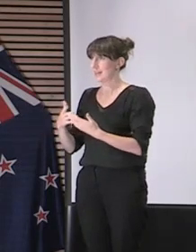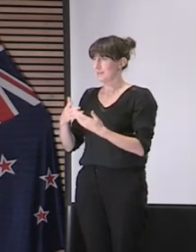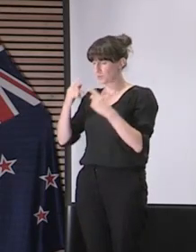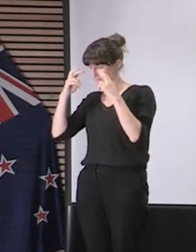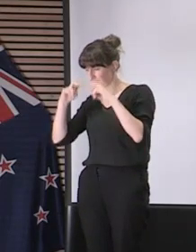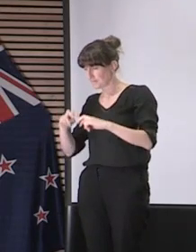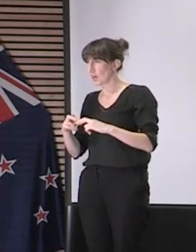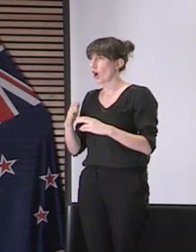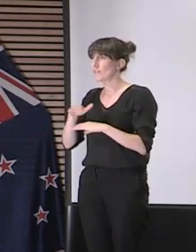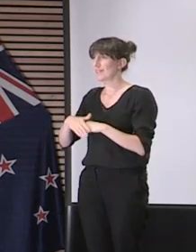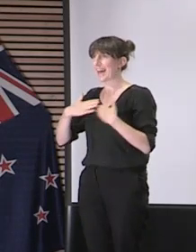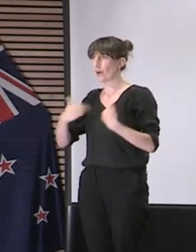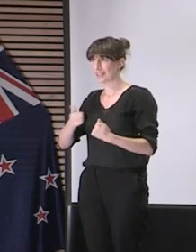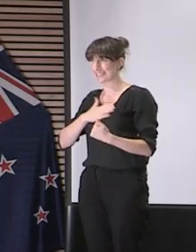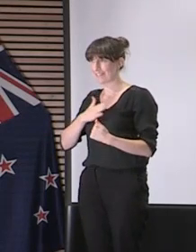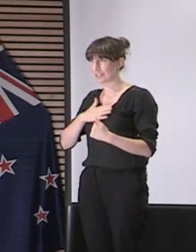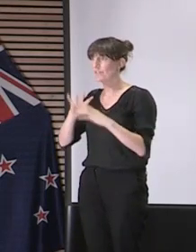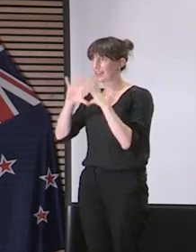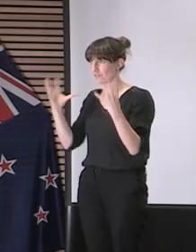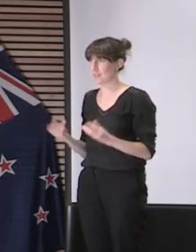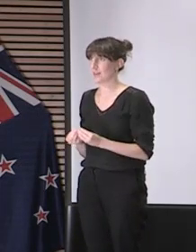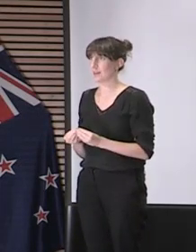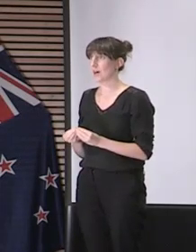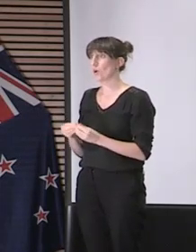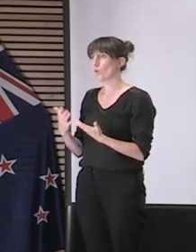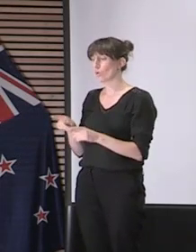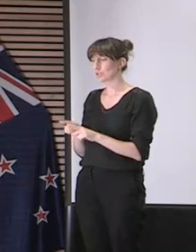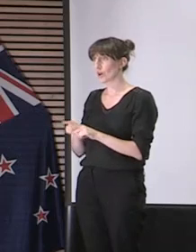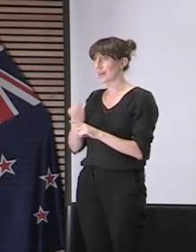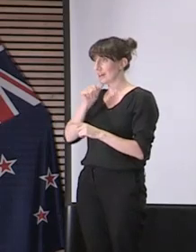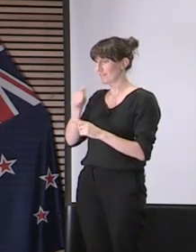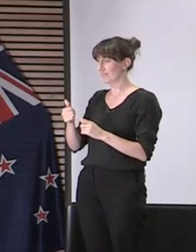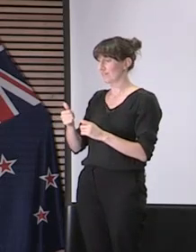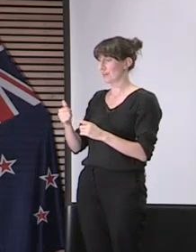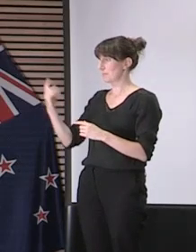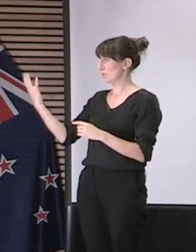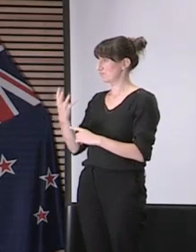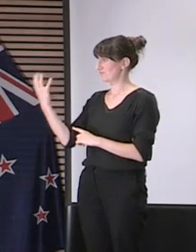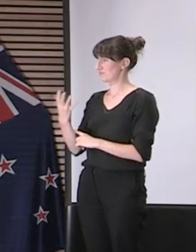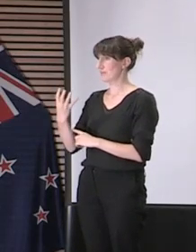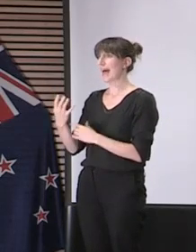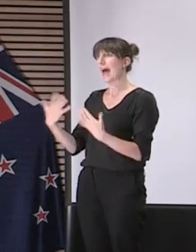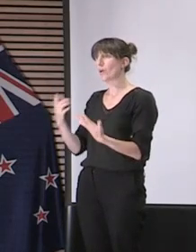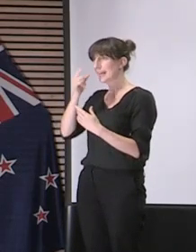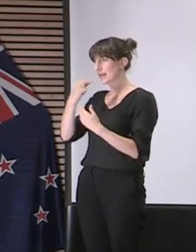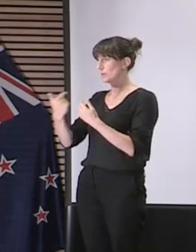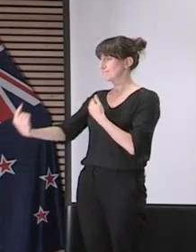need businesses to do.